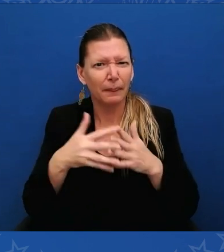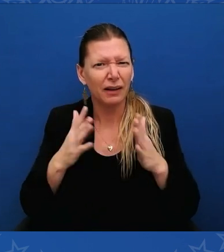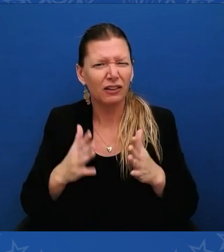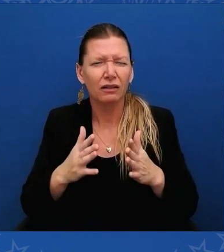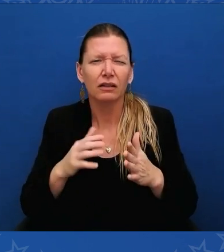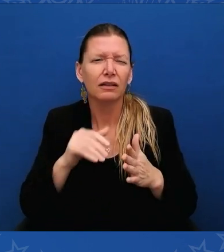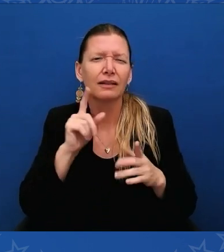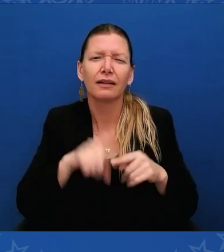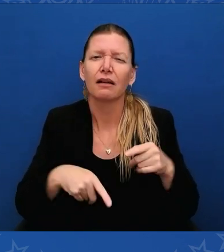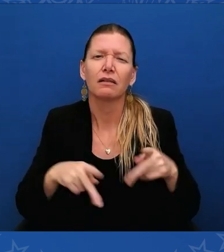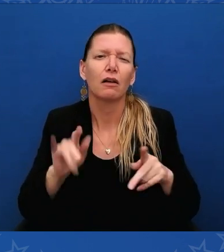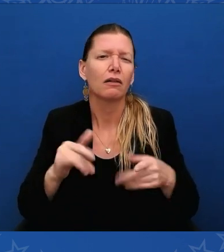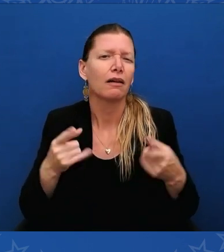What the hell is the matter with this guy?